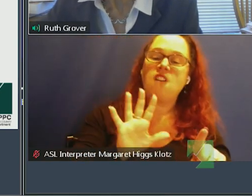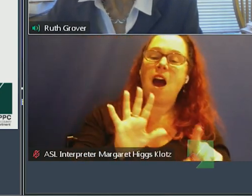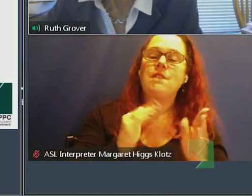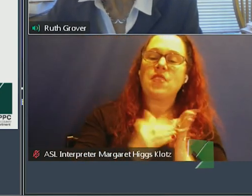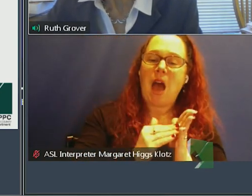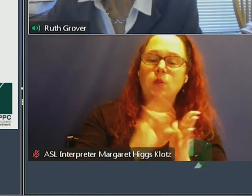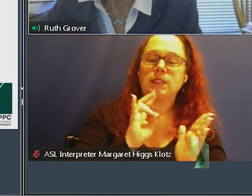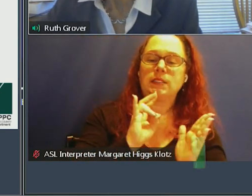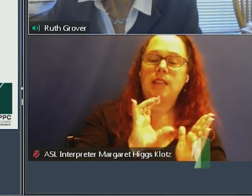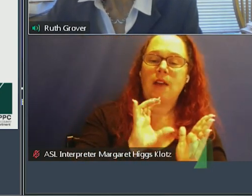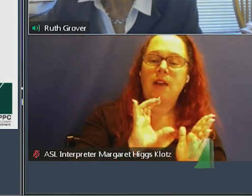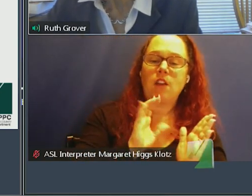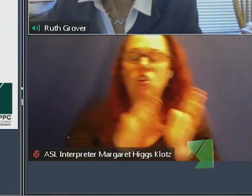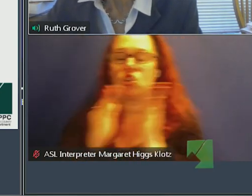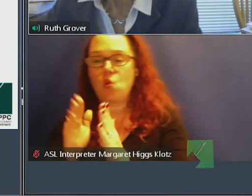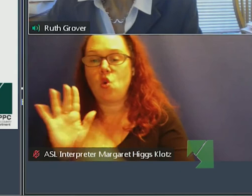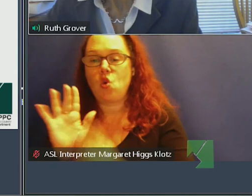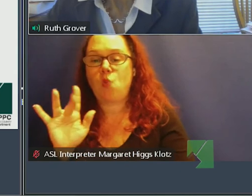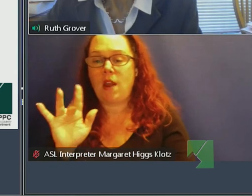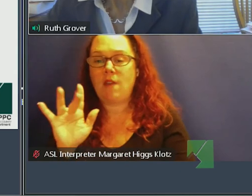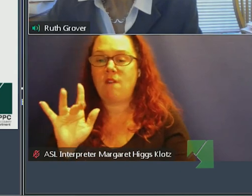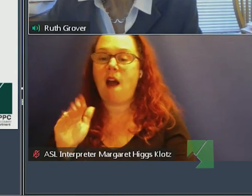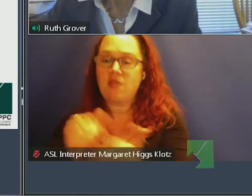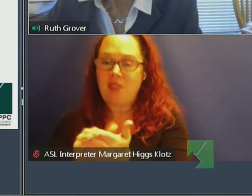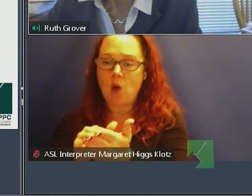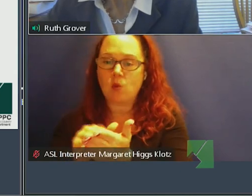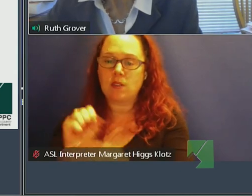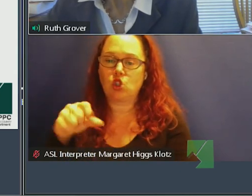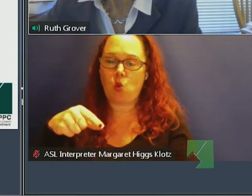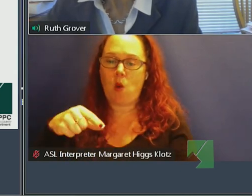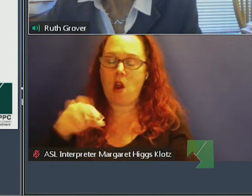25,000 square feet. A site visit revealed unkempt grounds,